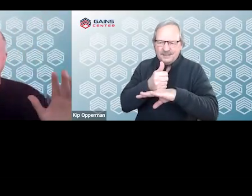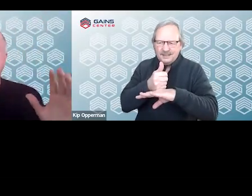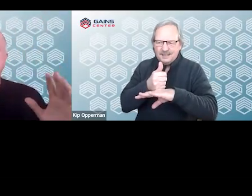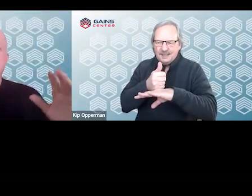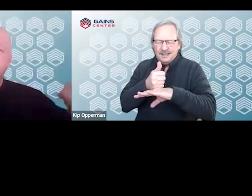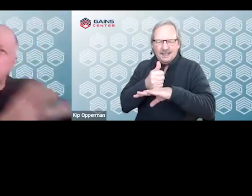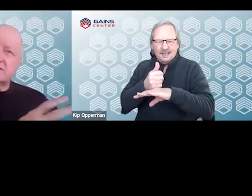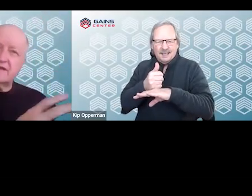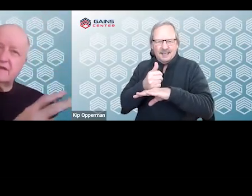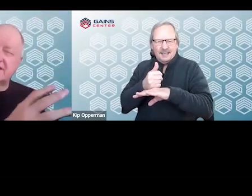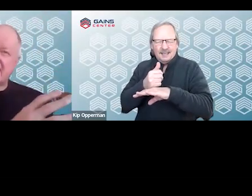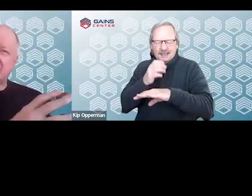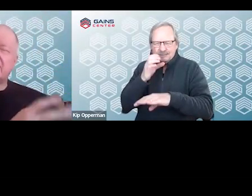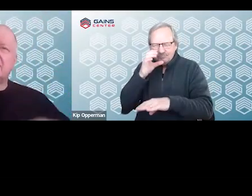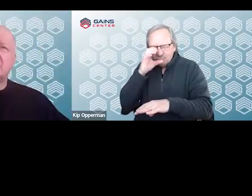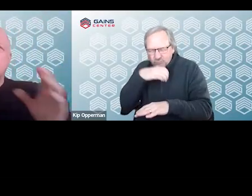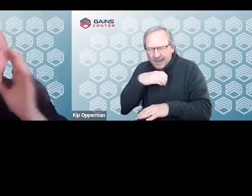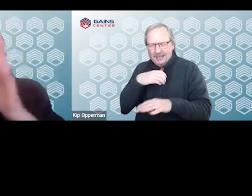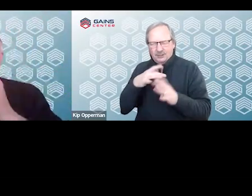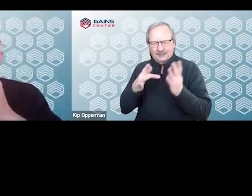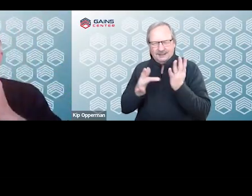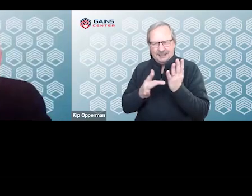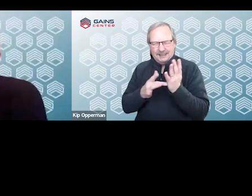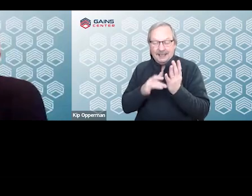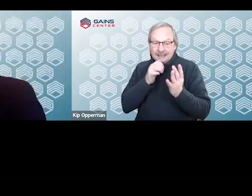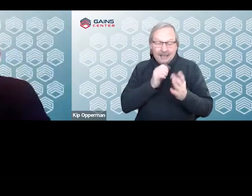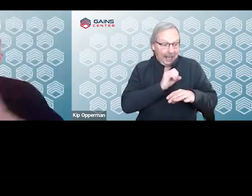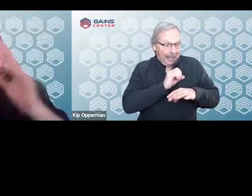It's like it's not counseling exactly. It's not a medicine.